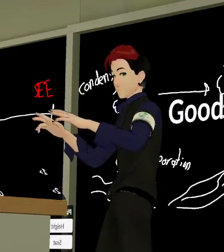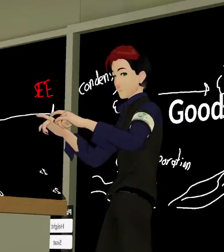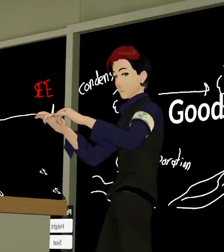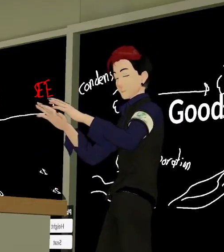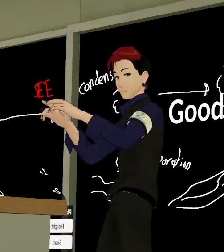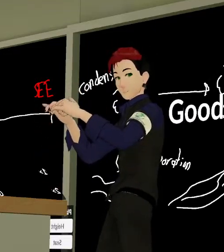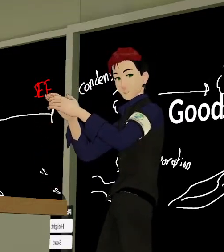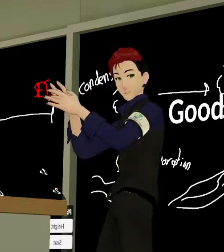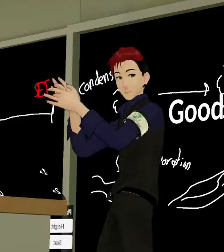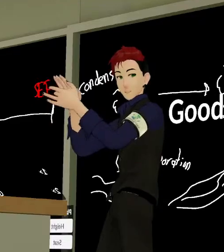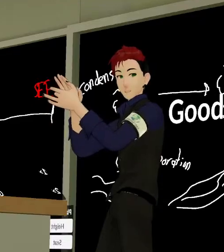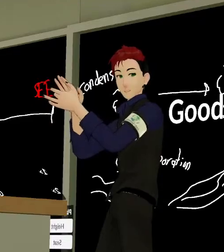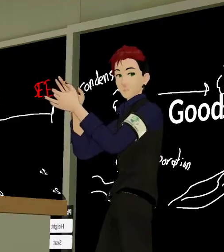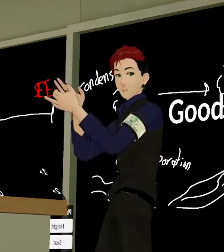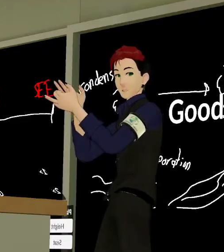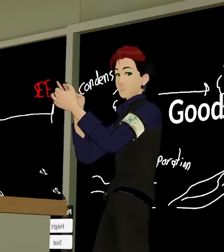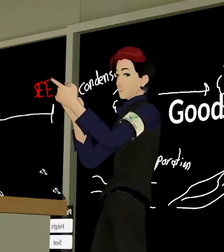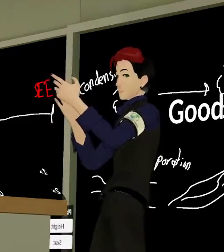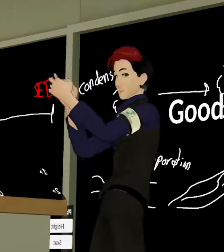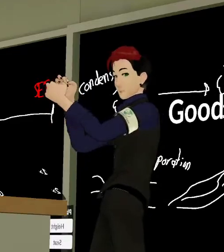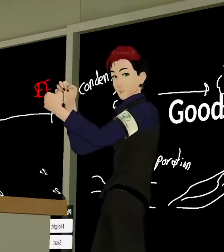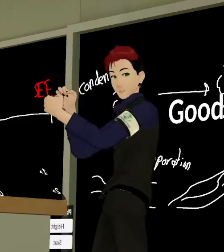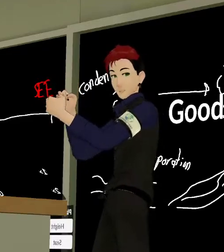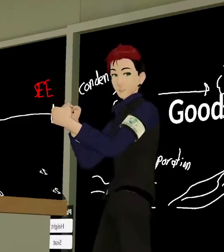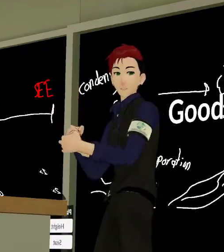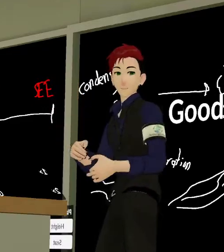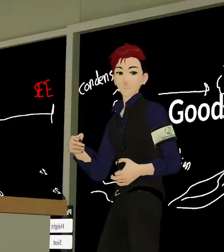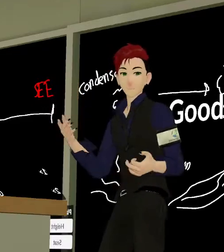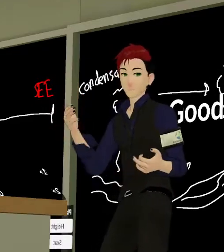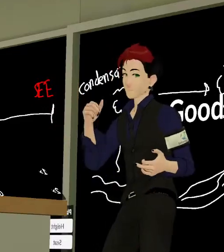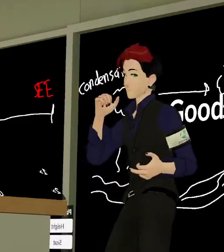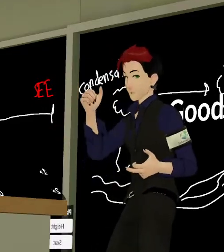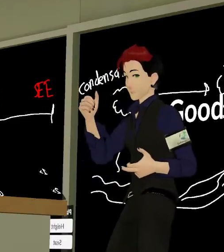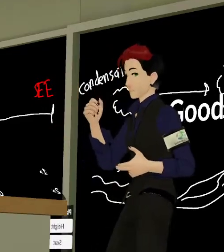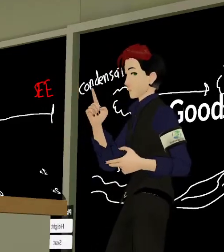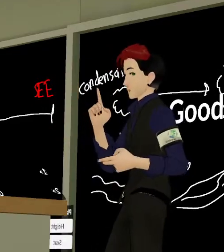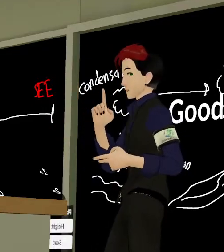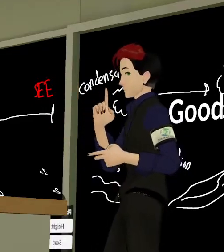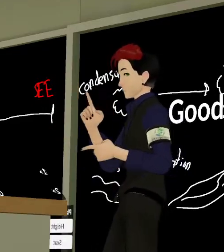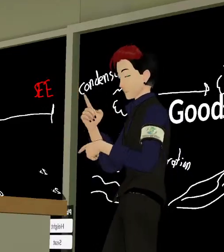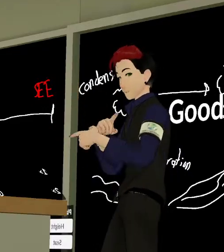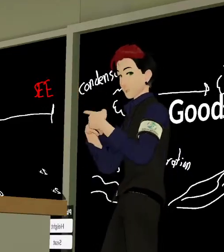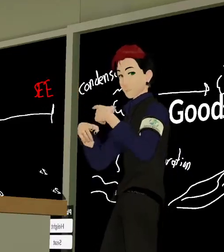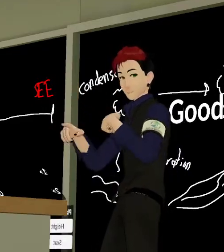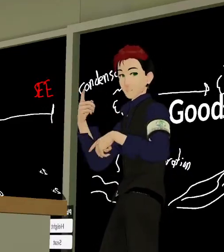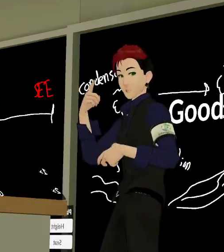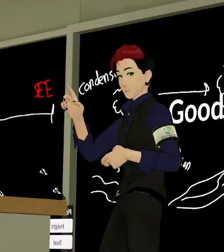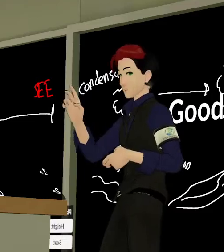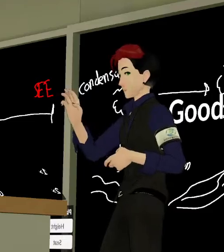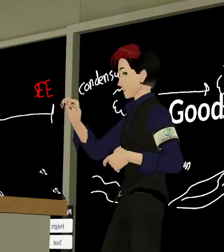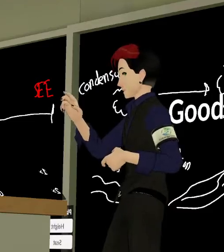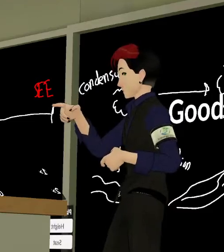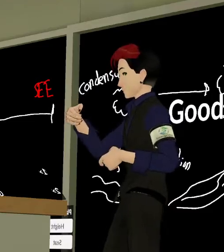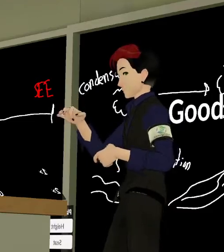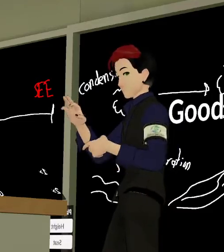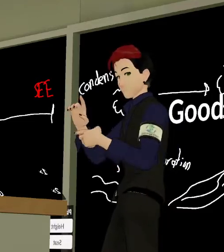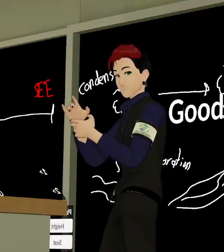and whenever they started coming together that was again them coming back together that's not an actual sign for